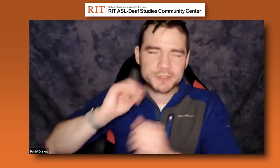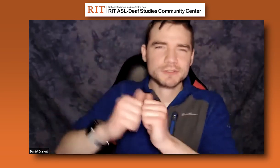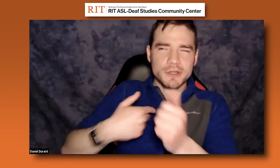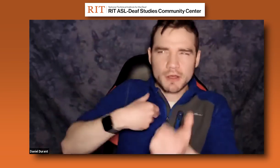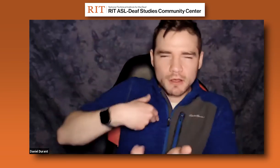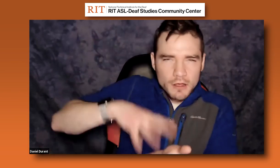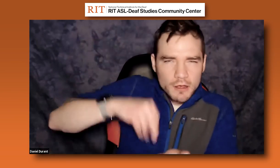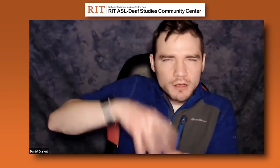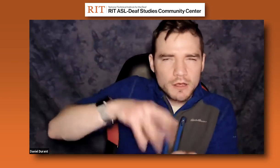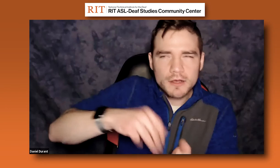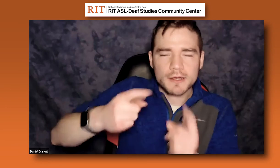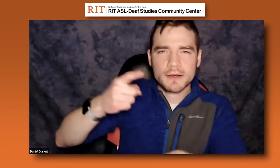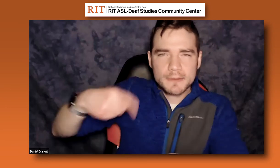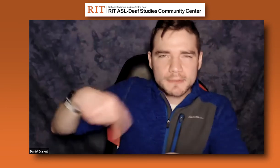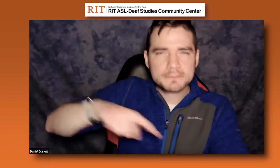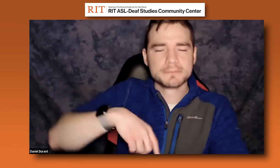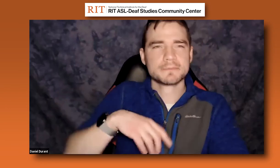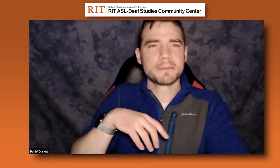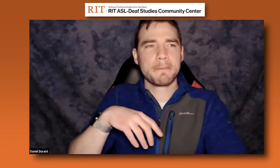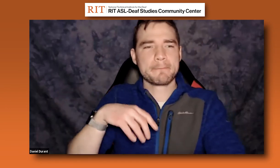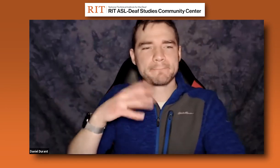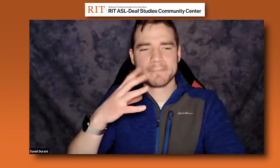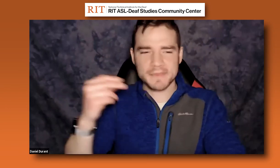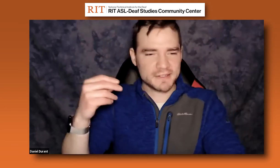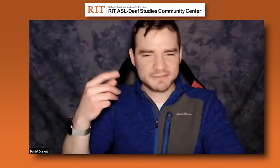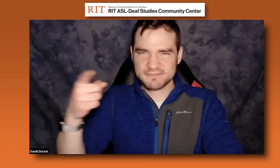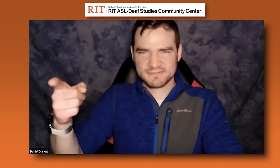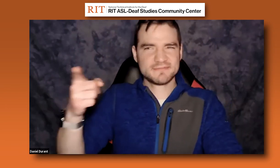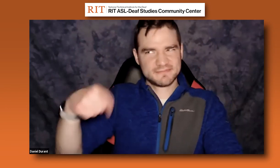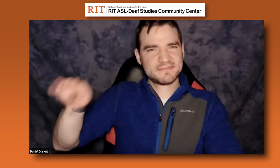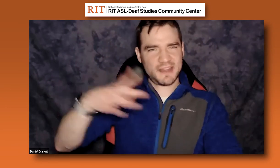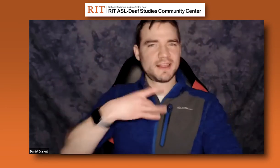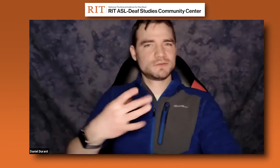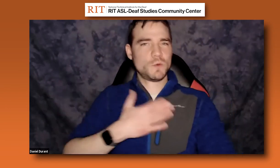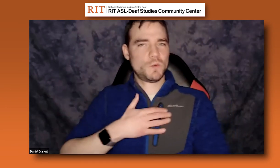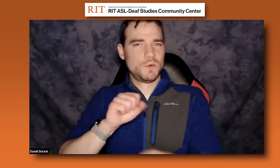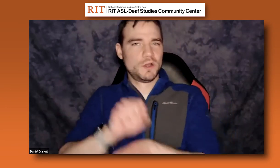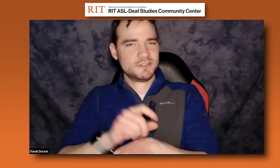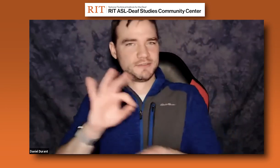and they--you know, I had a shared experience that I could learn from.